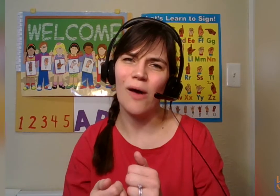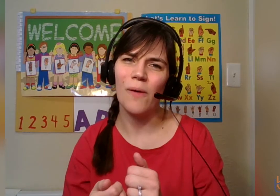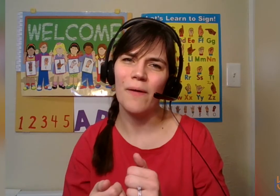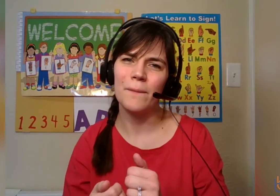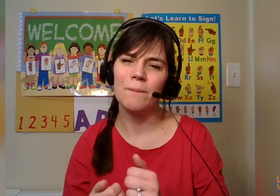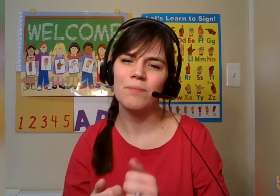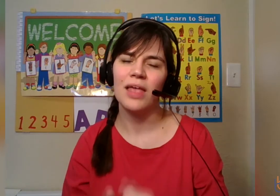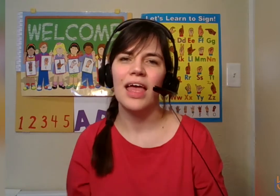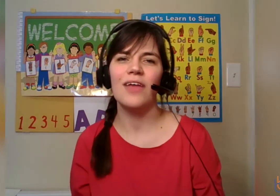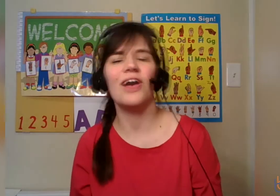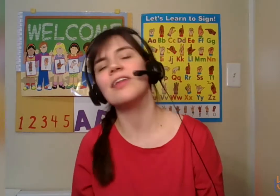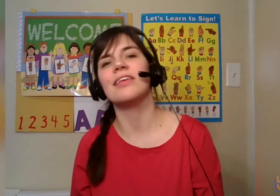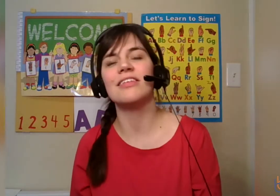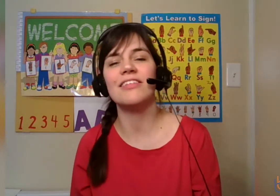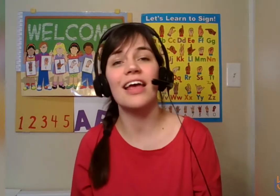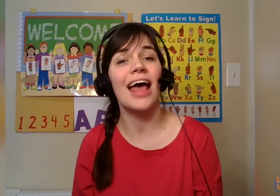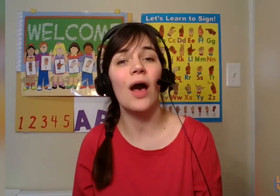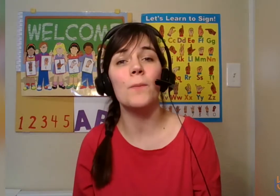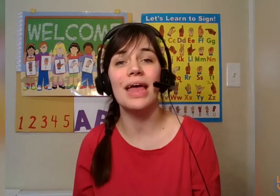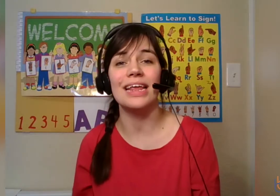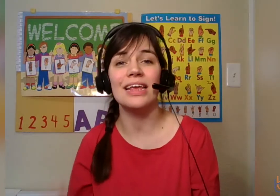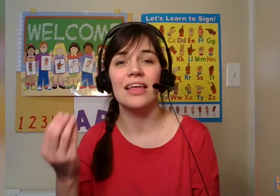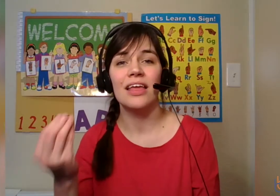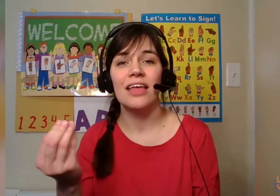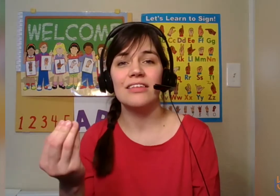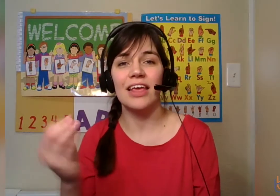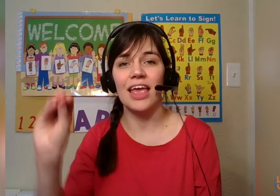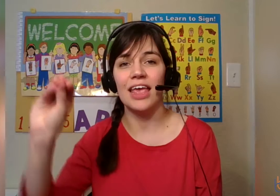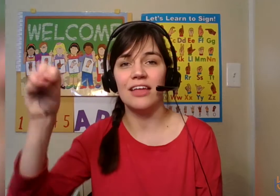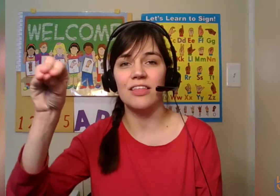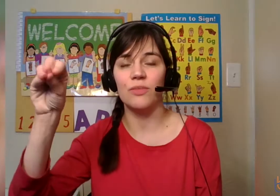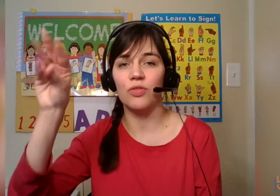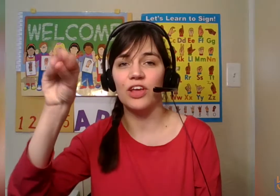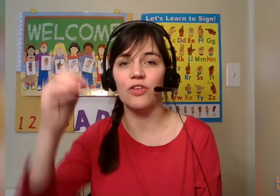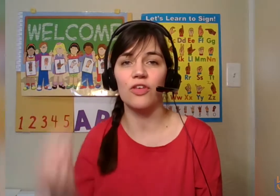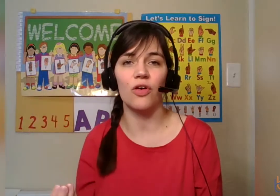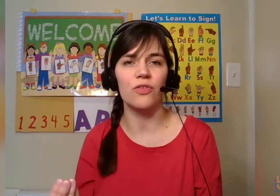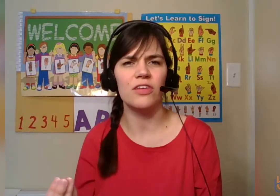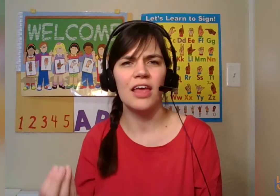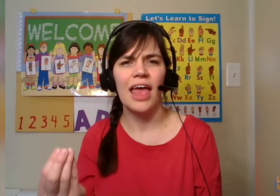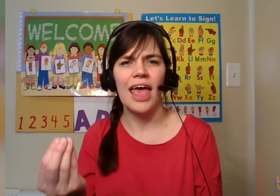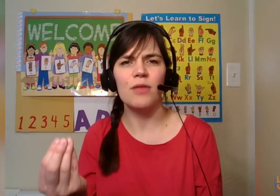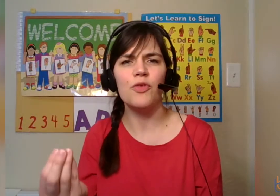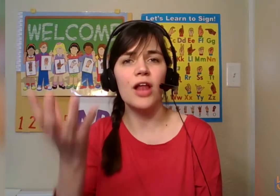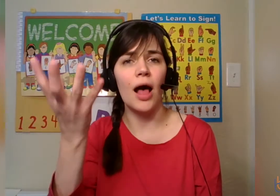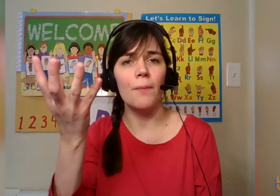And finally, to sign how many, take a hand with fingers closed and move it up